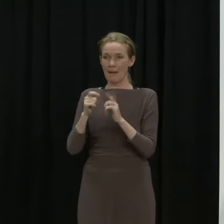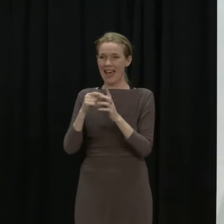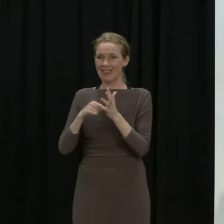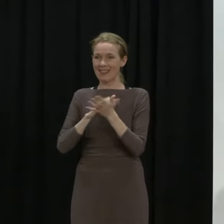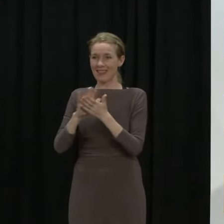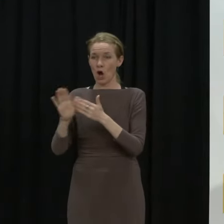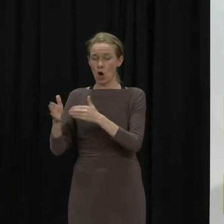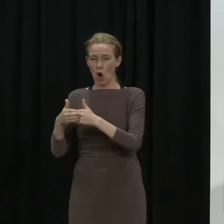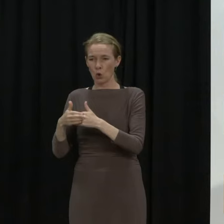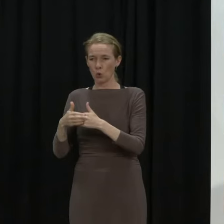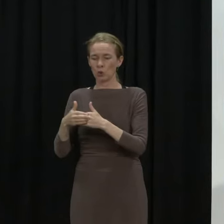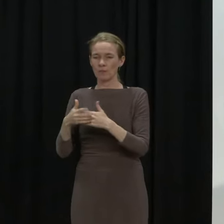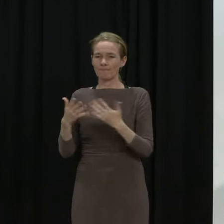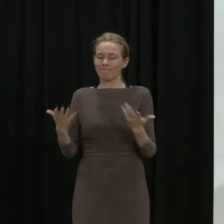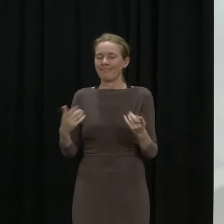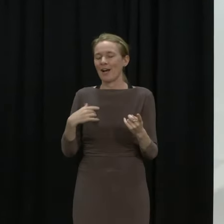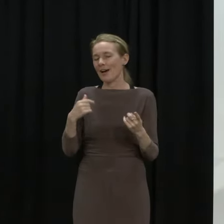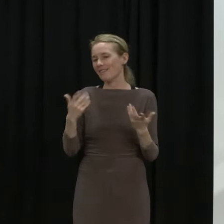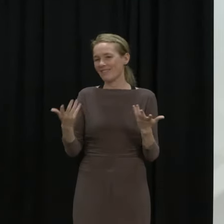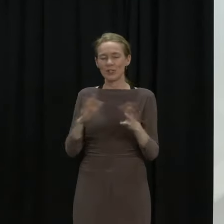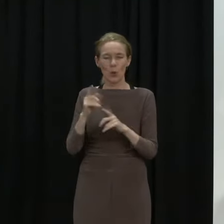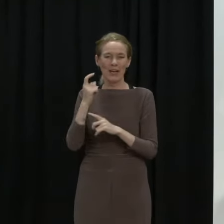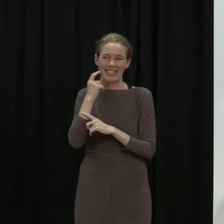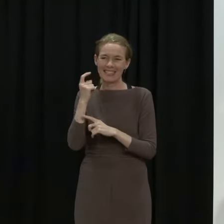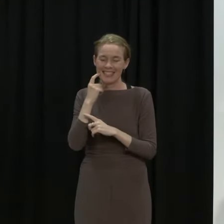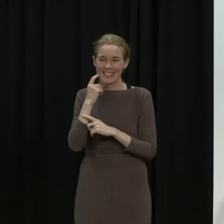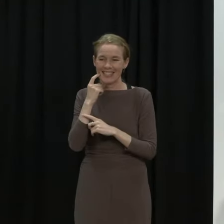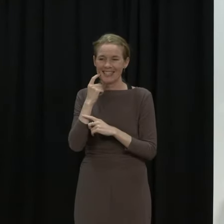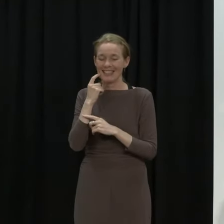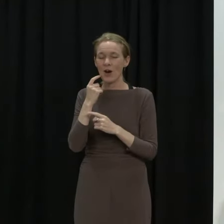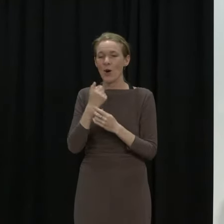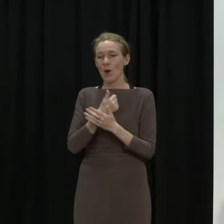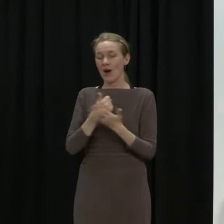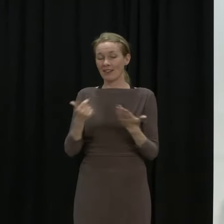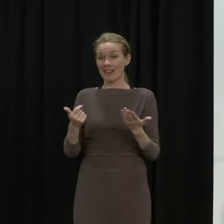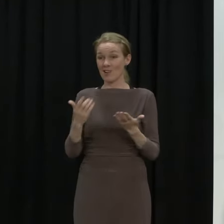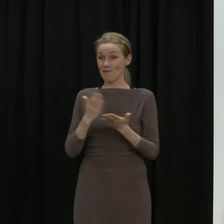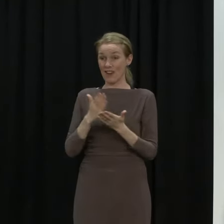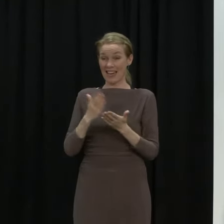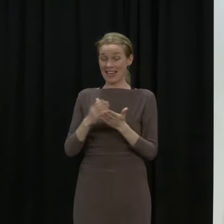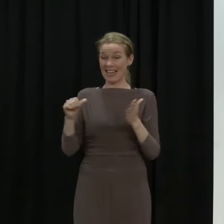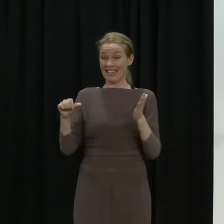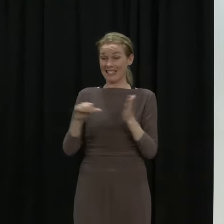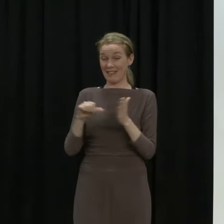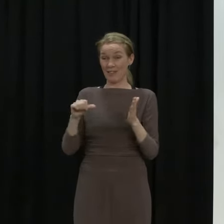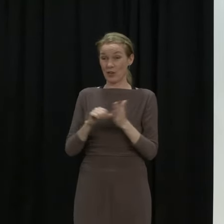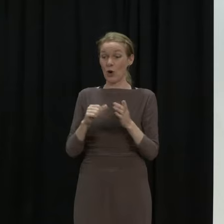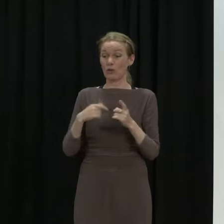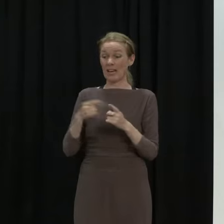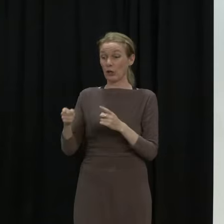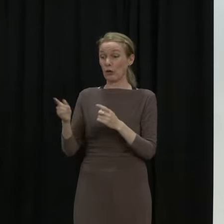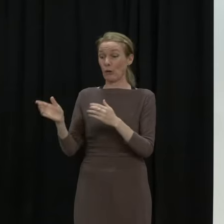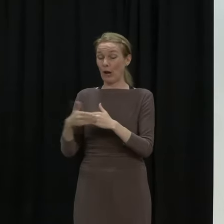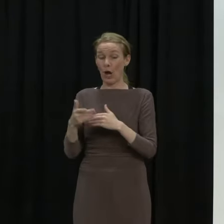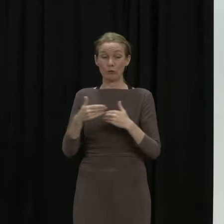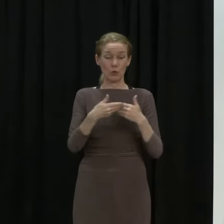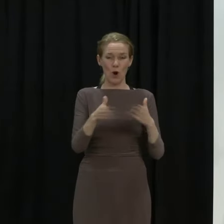able to write services at different alert levels I accept there is always, where ever